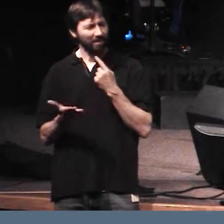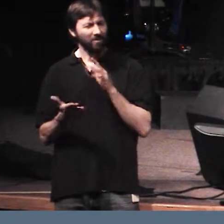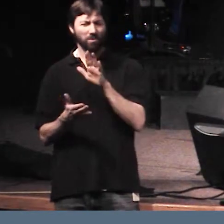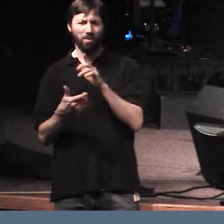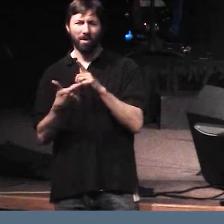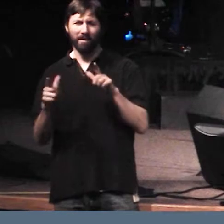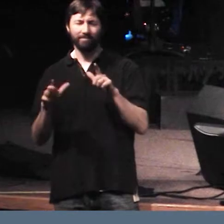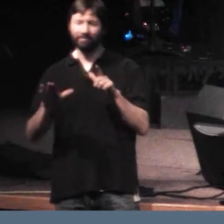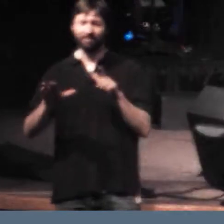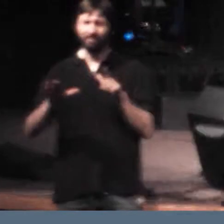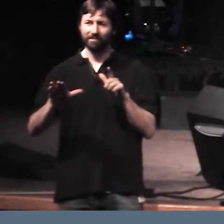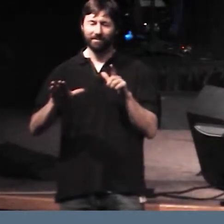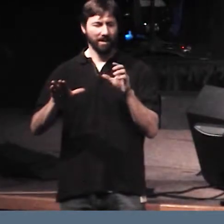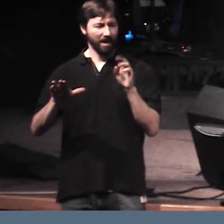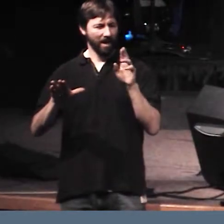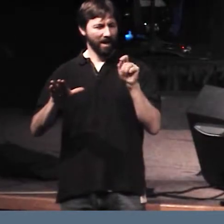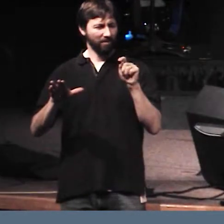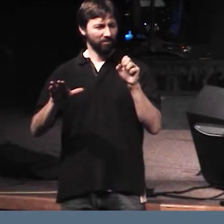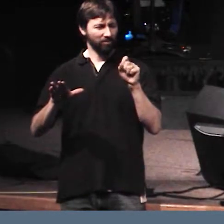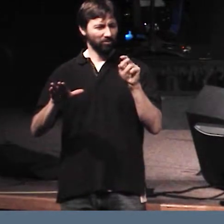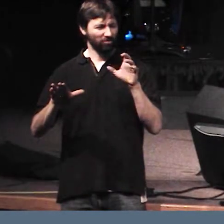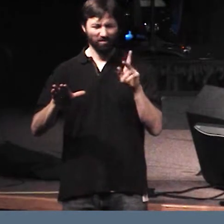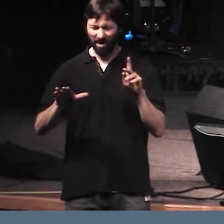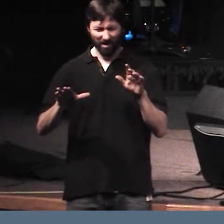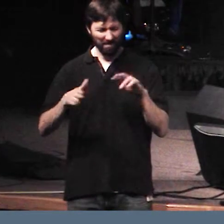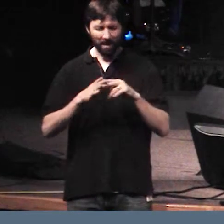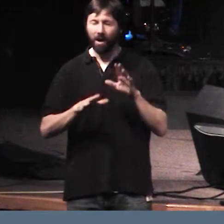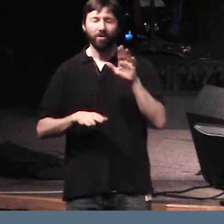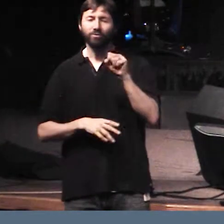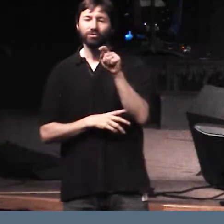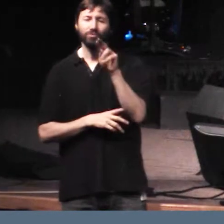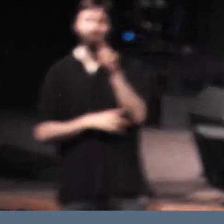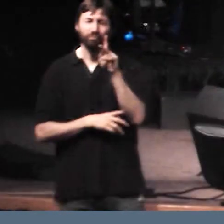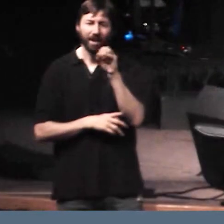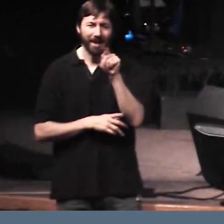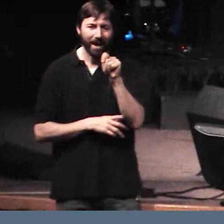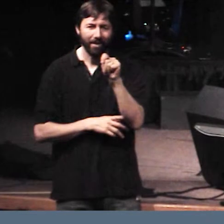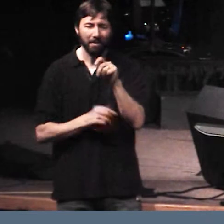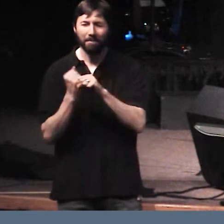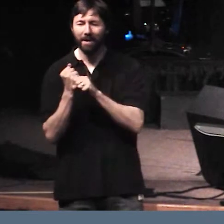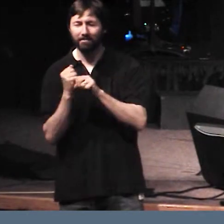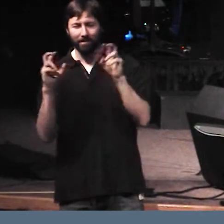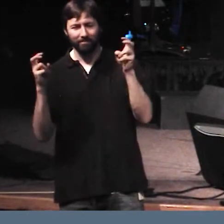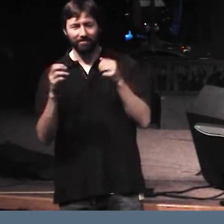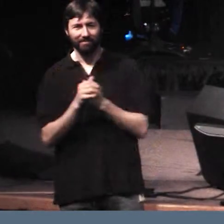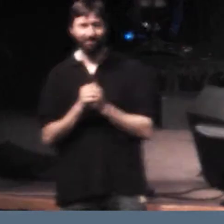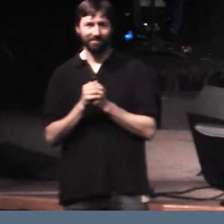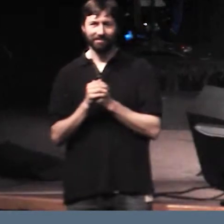struck no that's not quite right I think he "struck out" and really that's what what happens here you see the first thing that happens